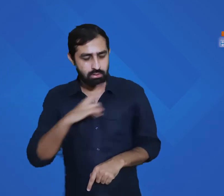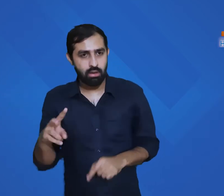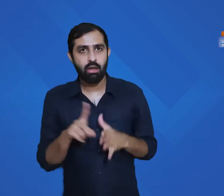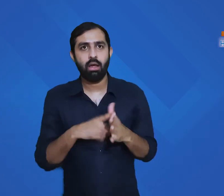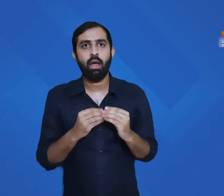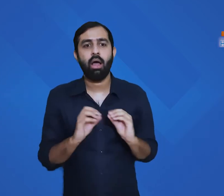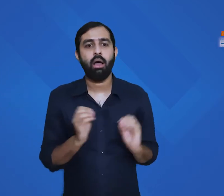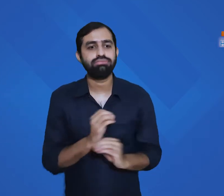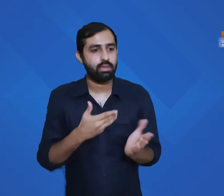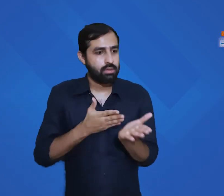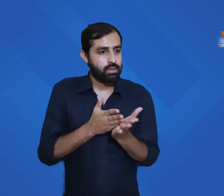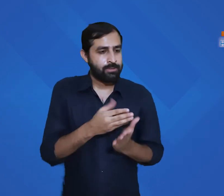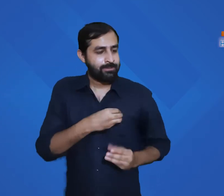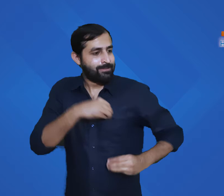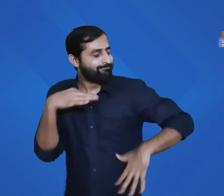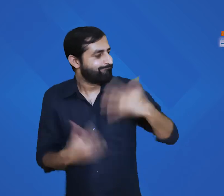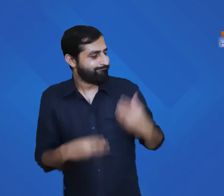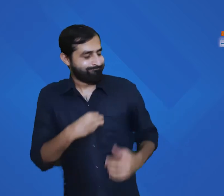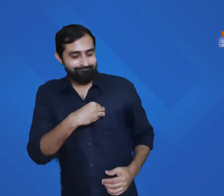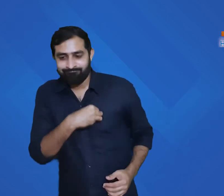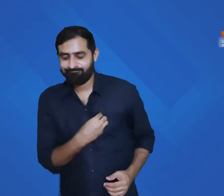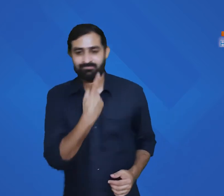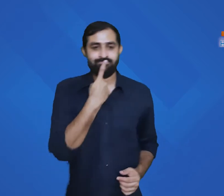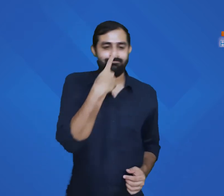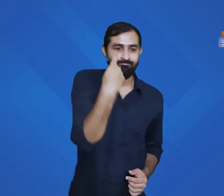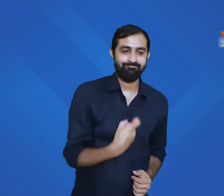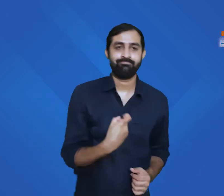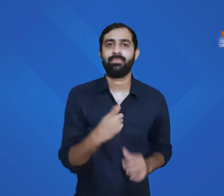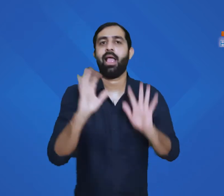Moving to cities came with its own set of financial issues.